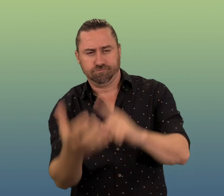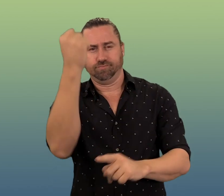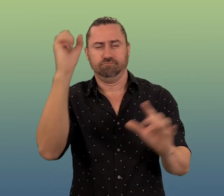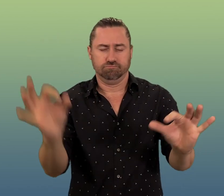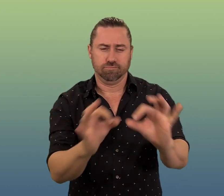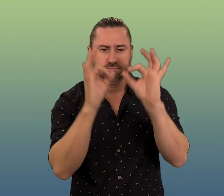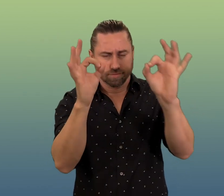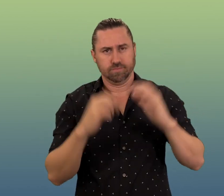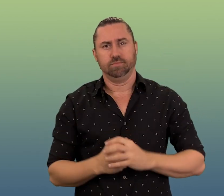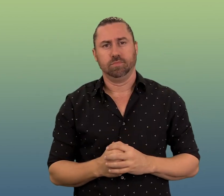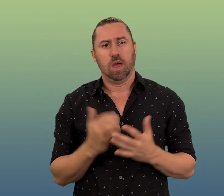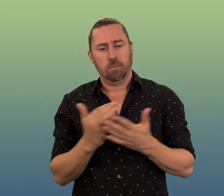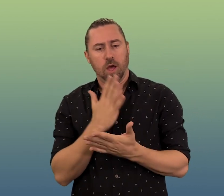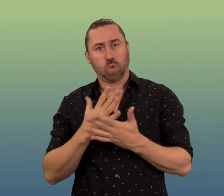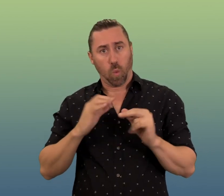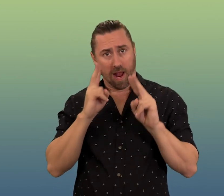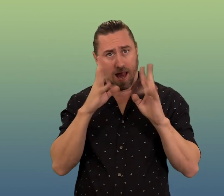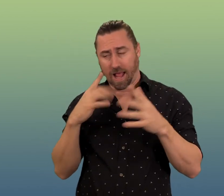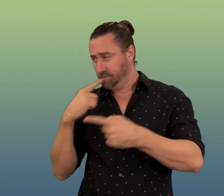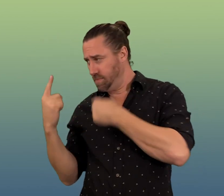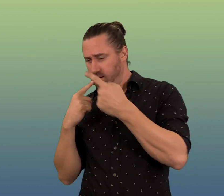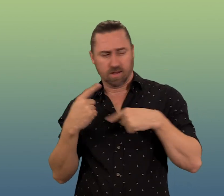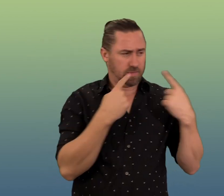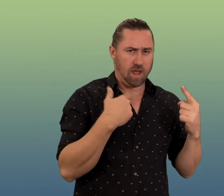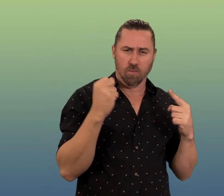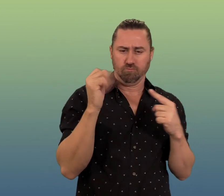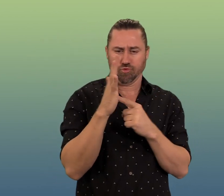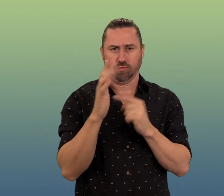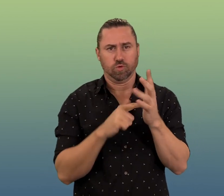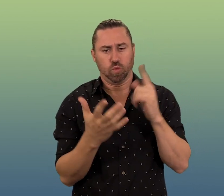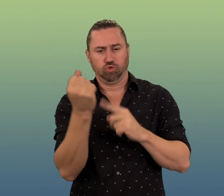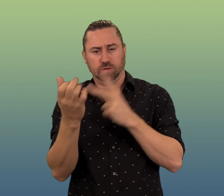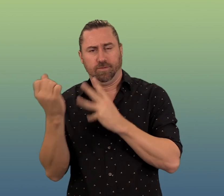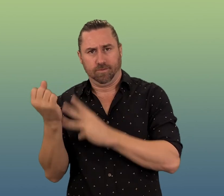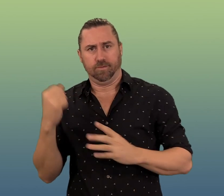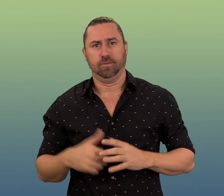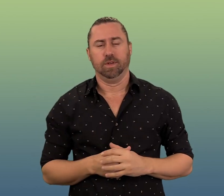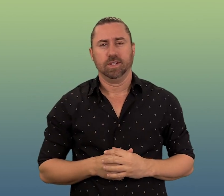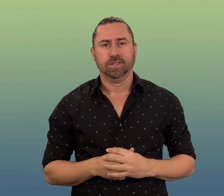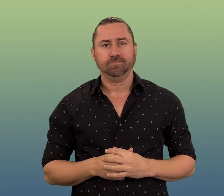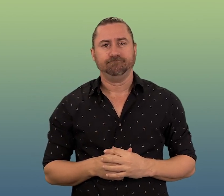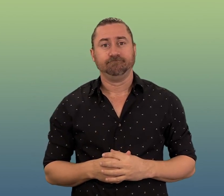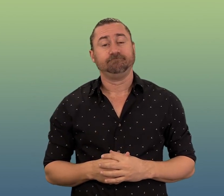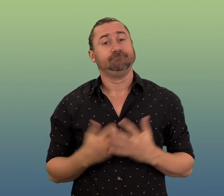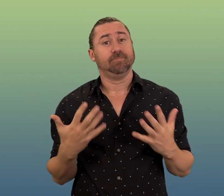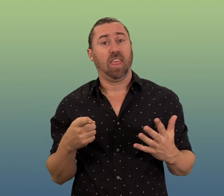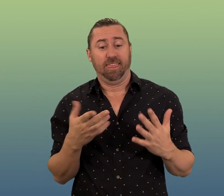Make it clear what your priorities are. That concludes the Accessibility and Inclusion Strategy